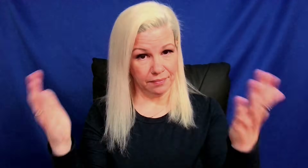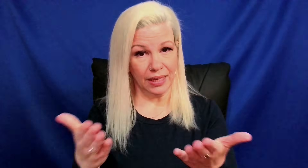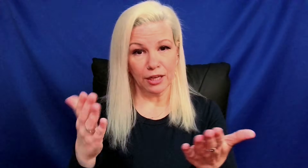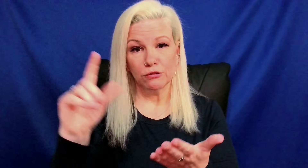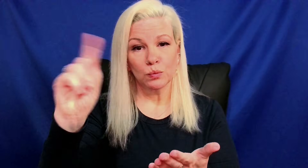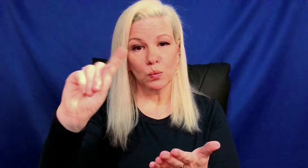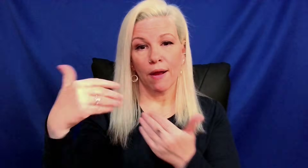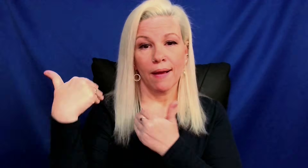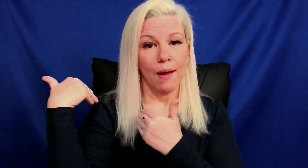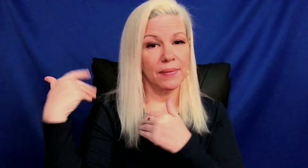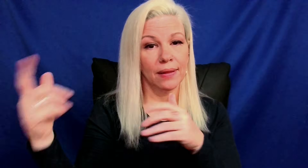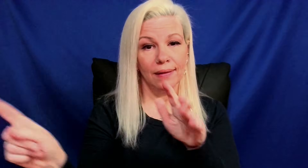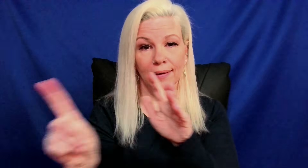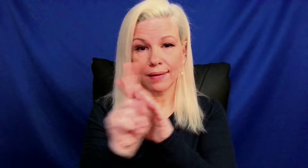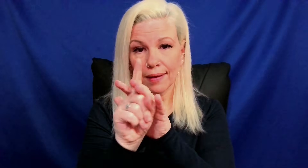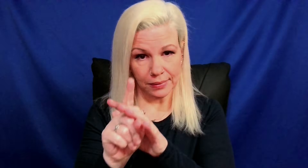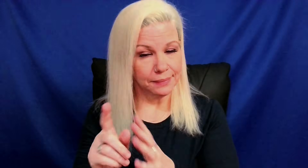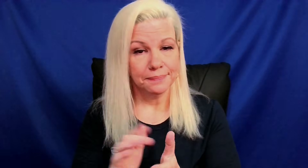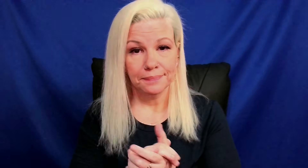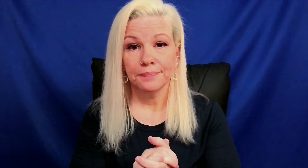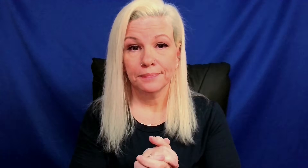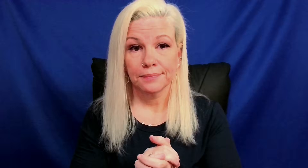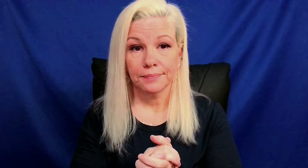Here is where accountability comes in.